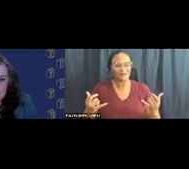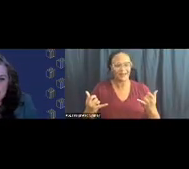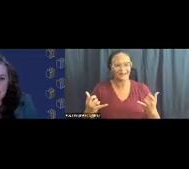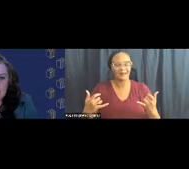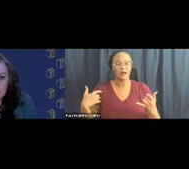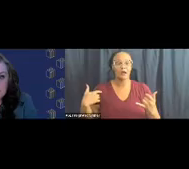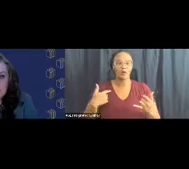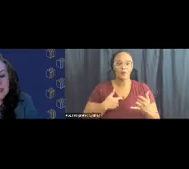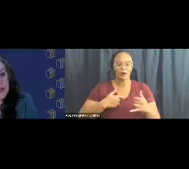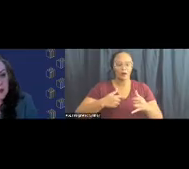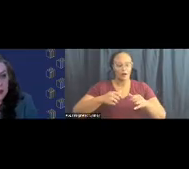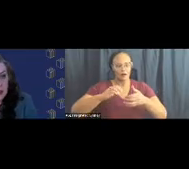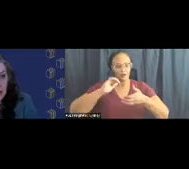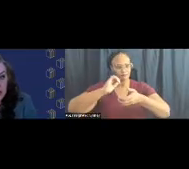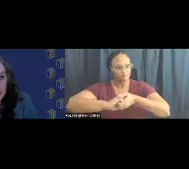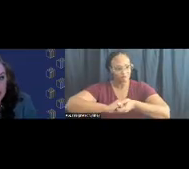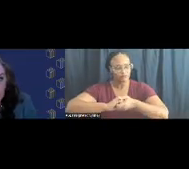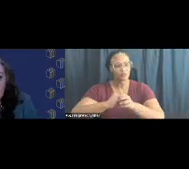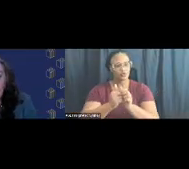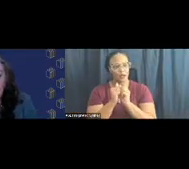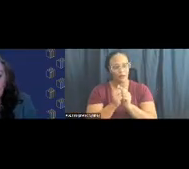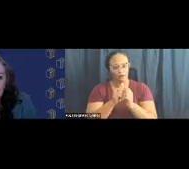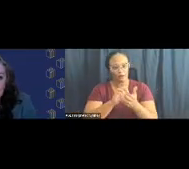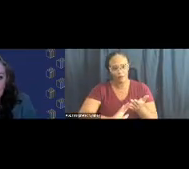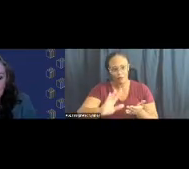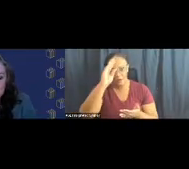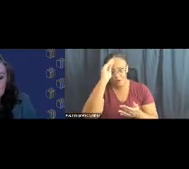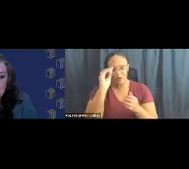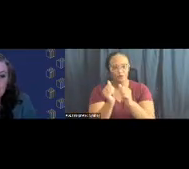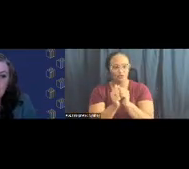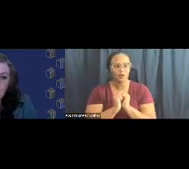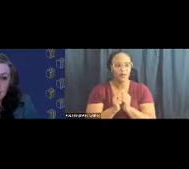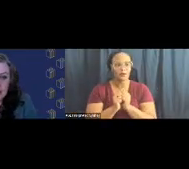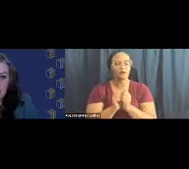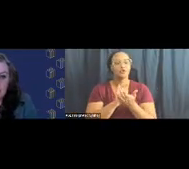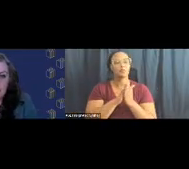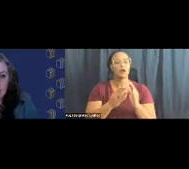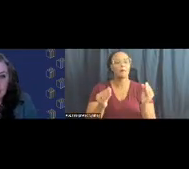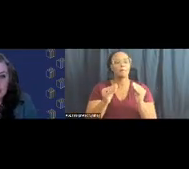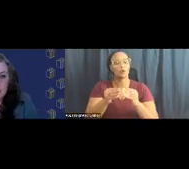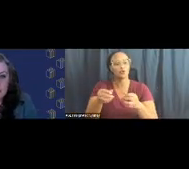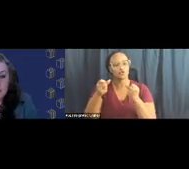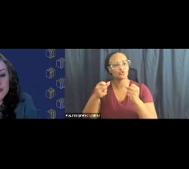with us as we continue to build more stronger, more informed, and more collaborative partnerships